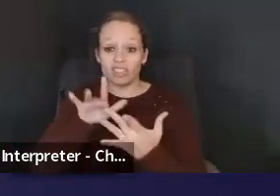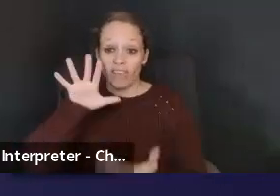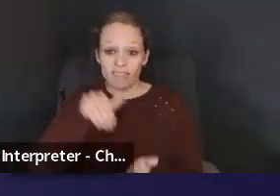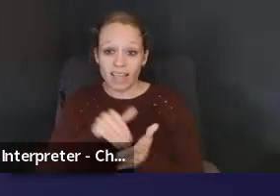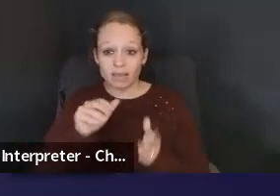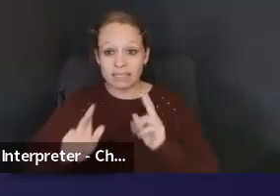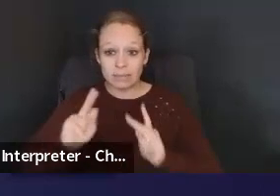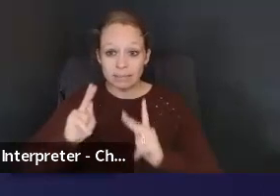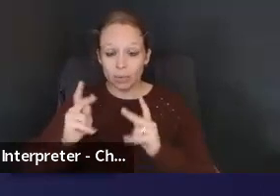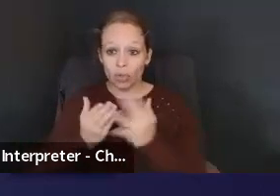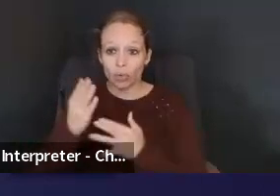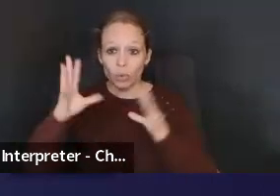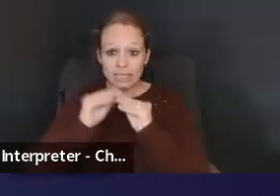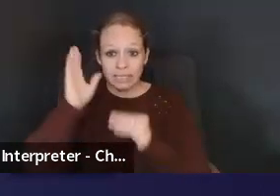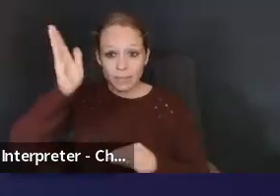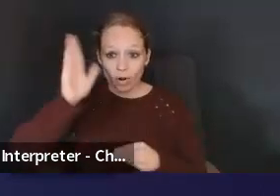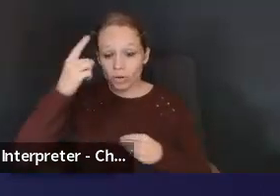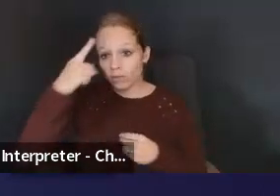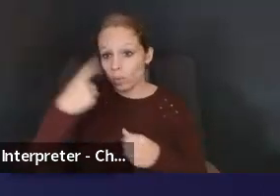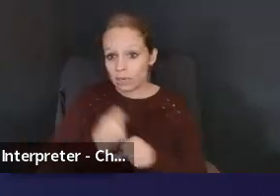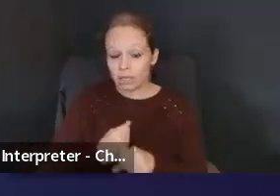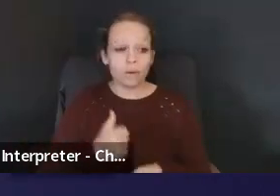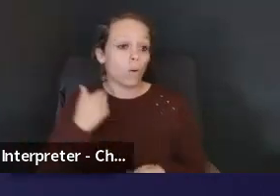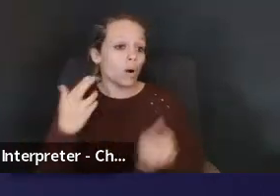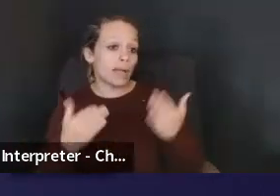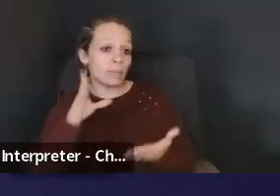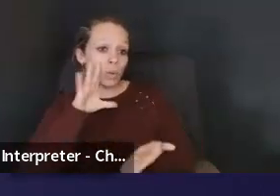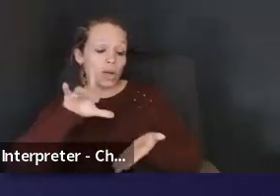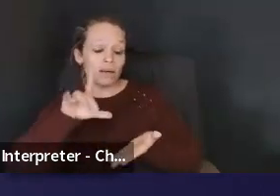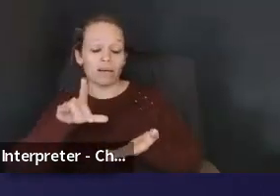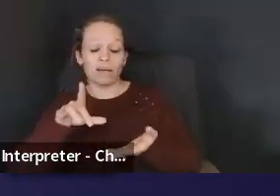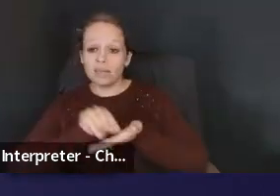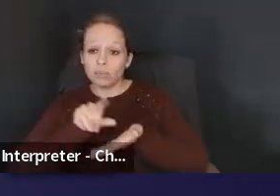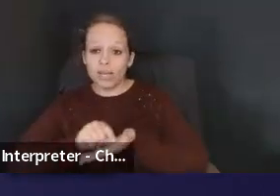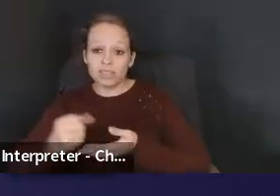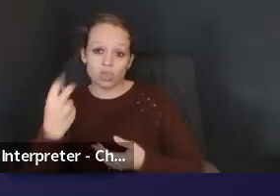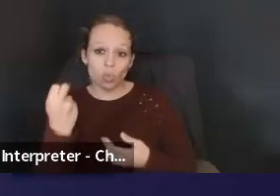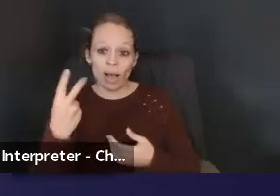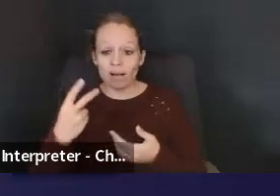year or we may produce, you know, 12 white papers over the course of the project. So, state what